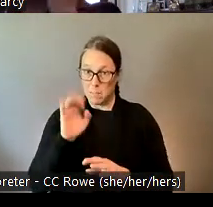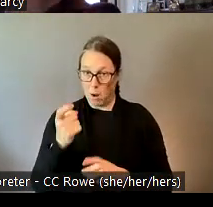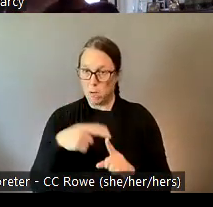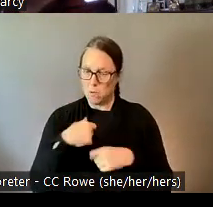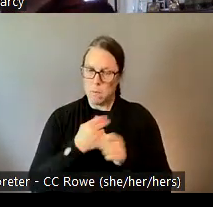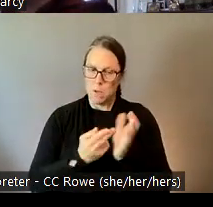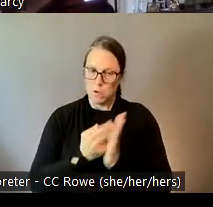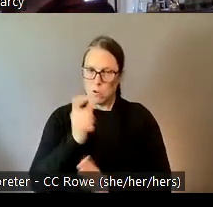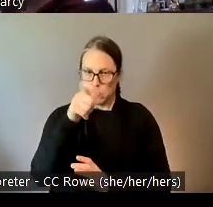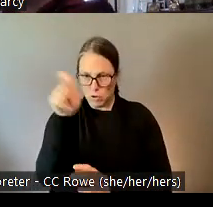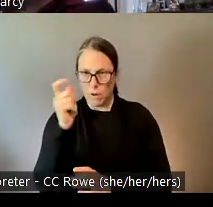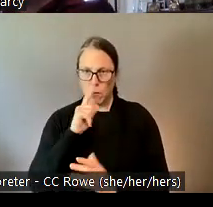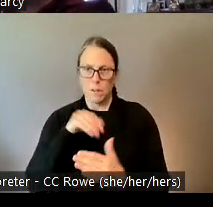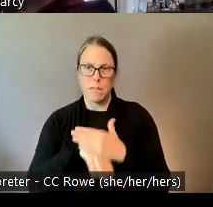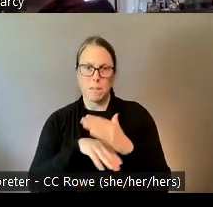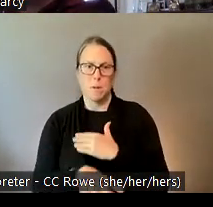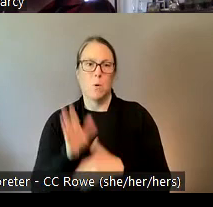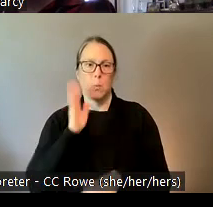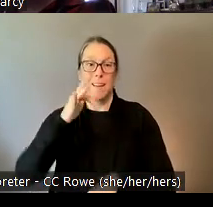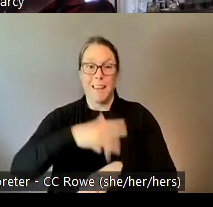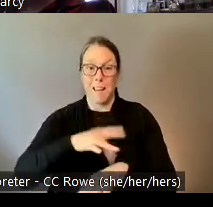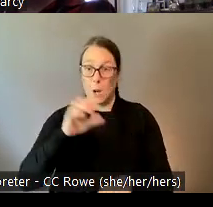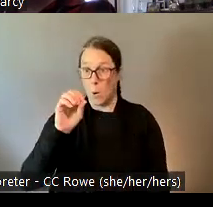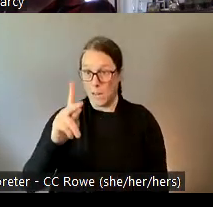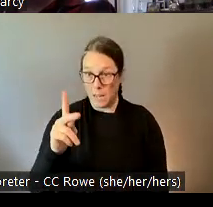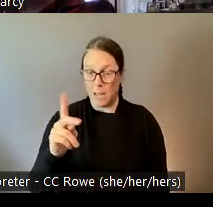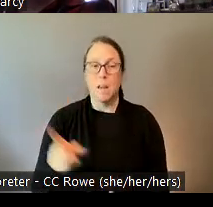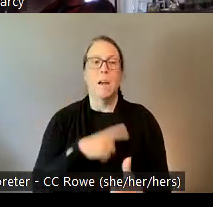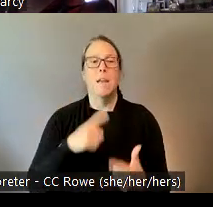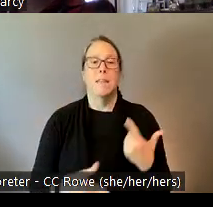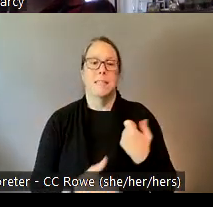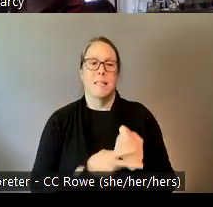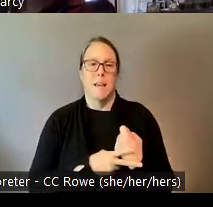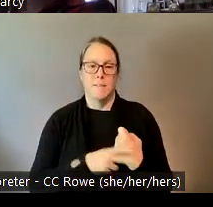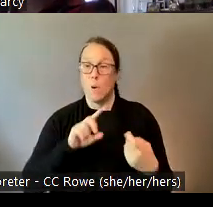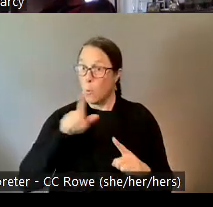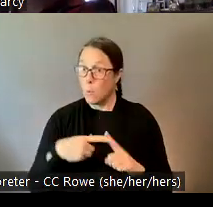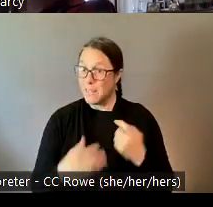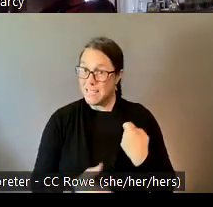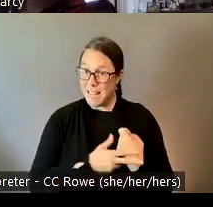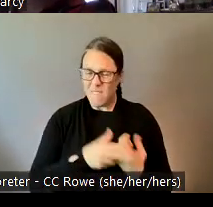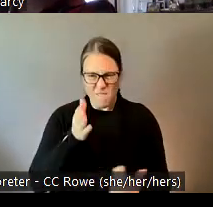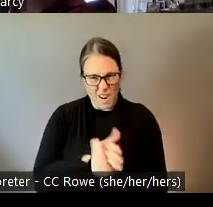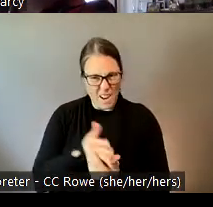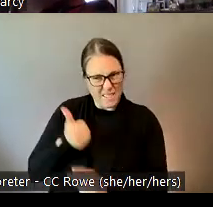It is checked, we're all set. We're gonna hit okay. And now we're gonna hit save. Once I hit save the file is gonna open up as a PDF